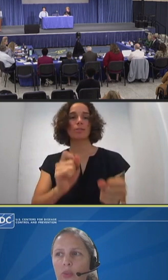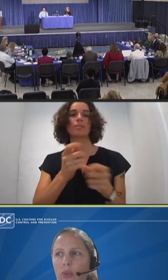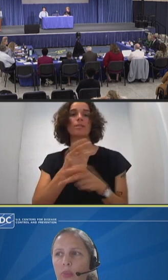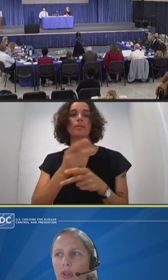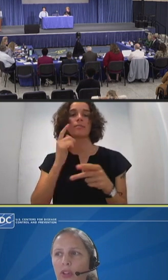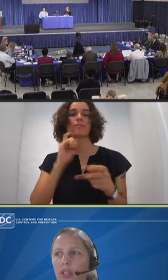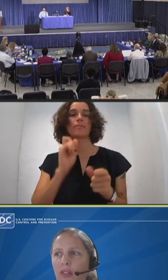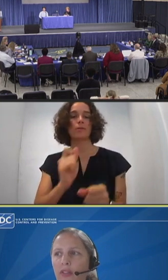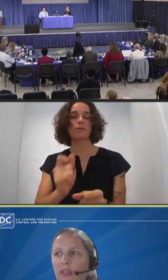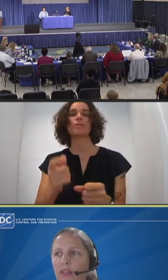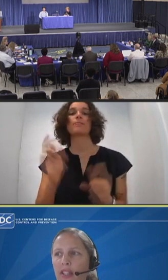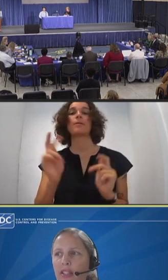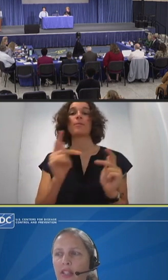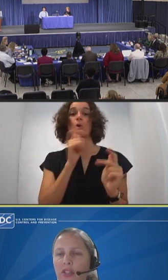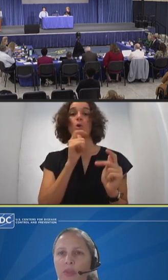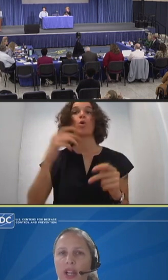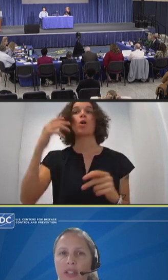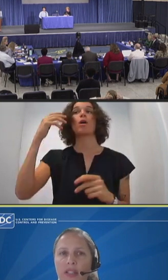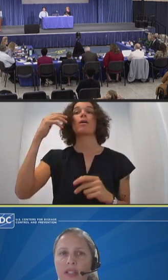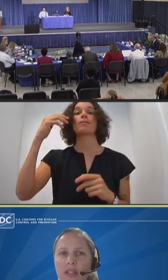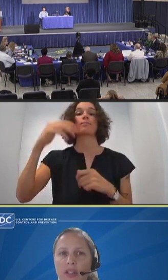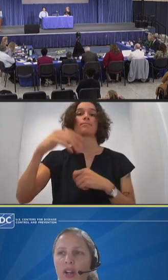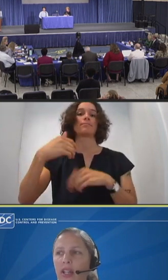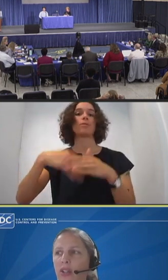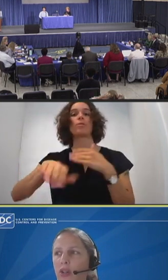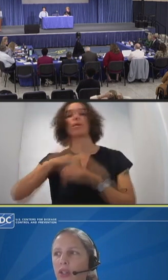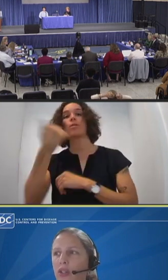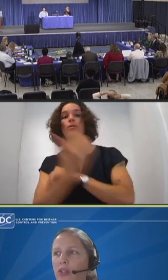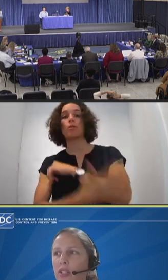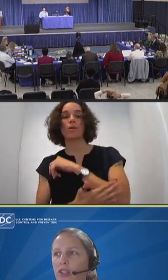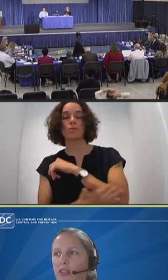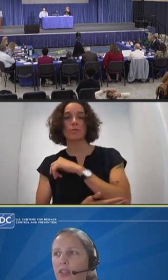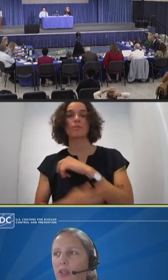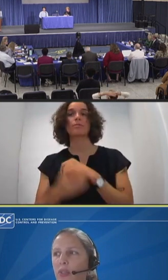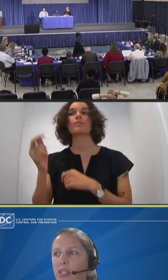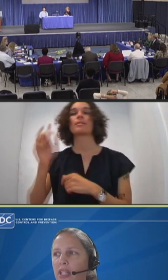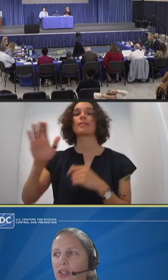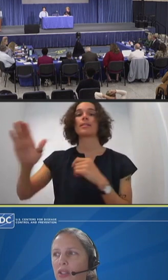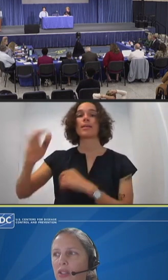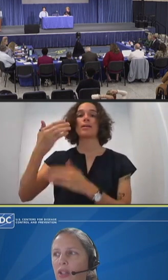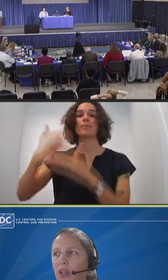where birth and infant vaccination practices are at earlier stages of implementation,